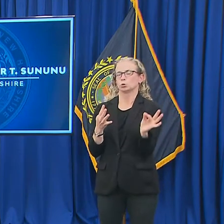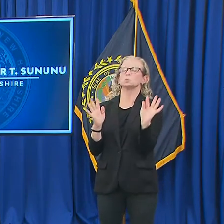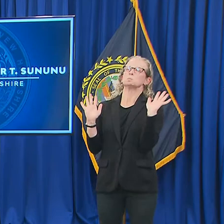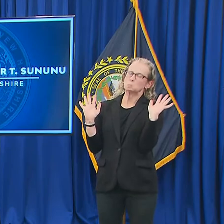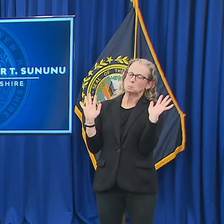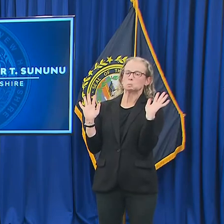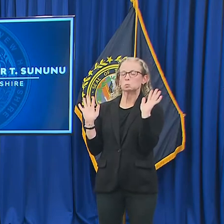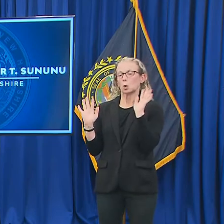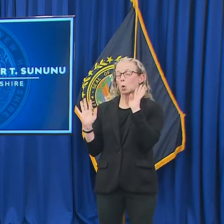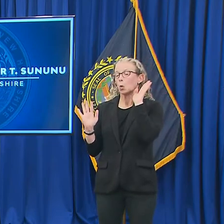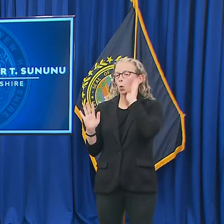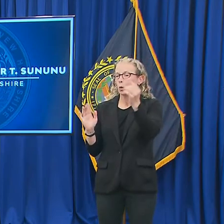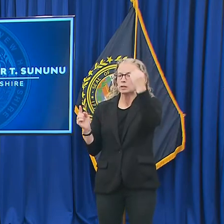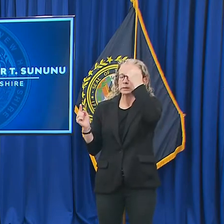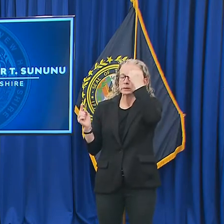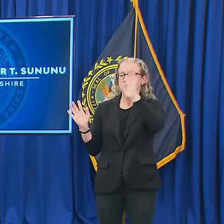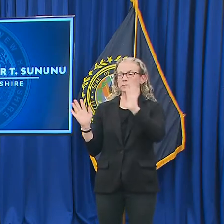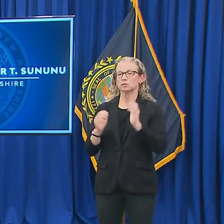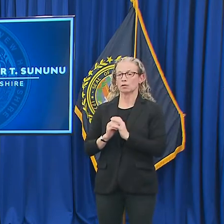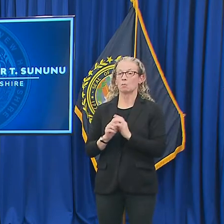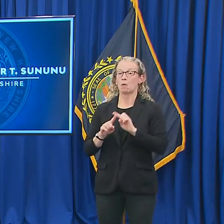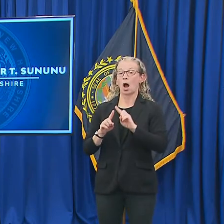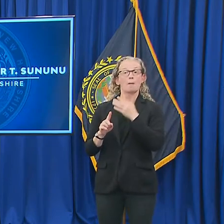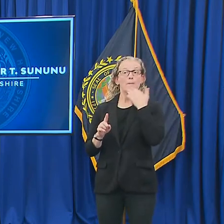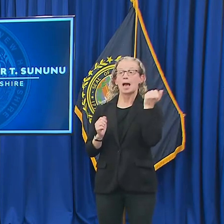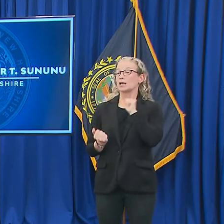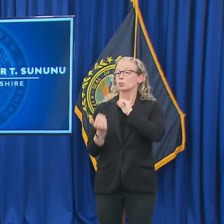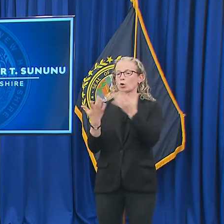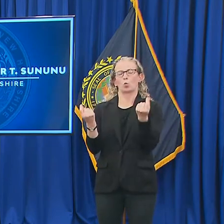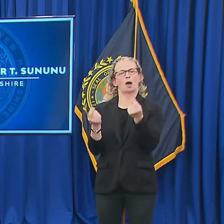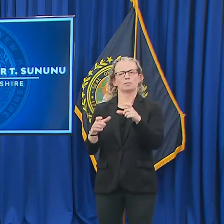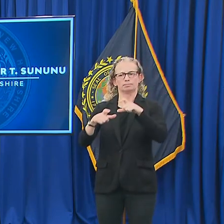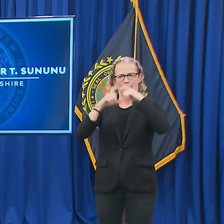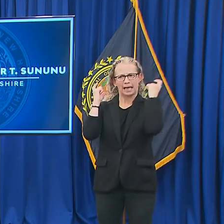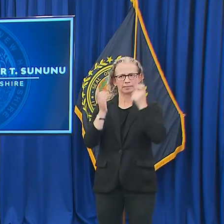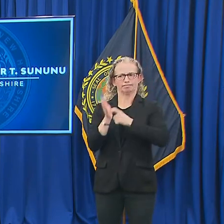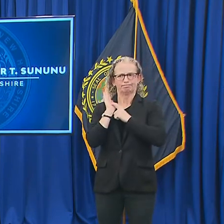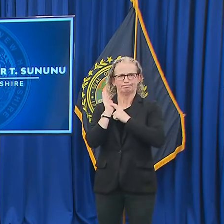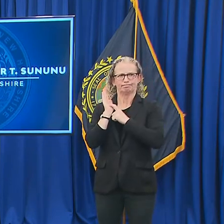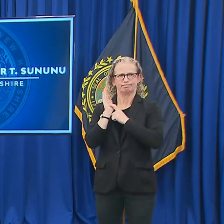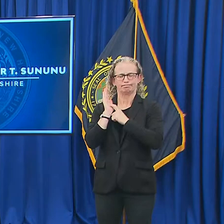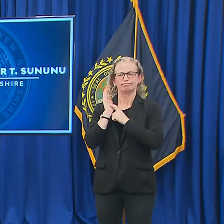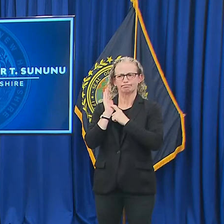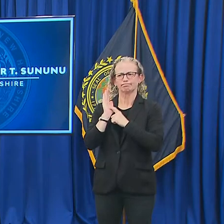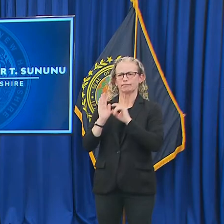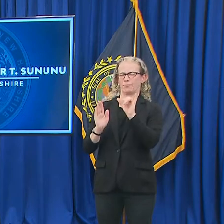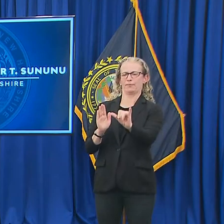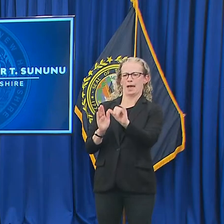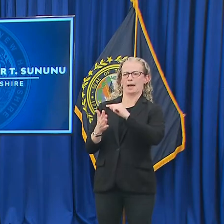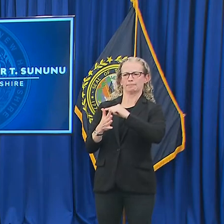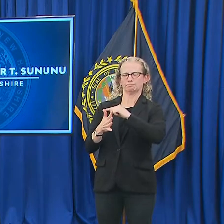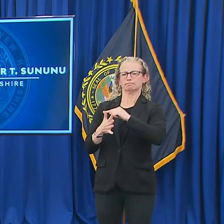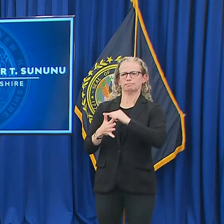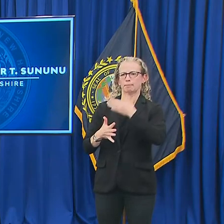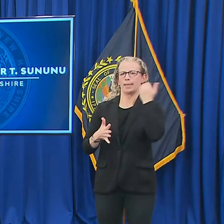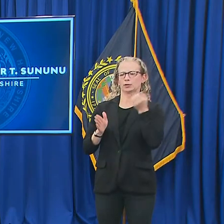go against the president elect's thought his transition team members discussing a four to six week federal lockdown the entire nation.